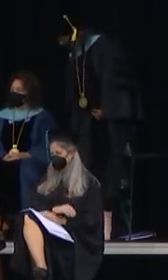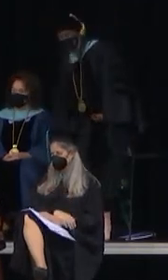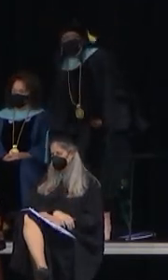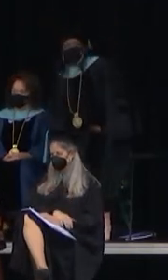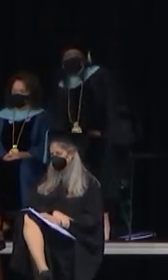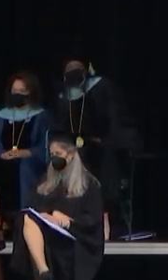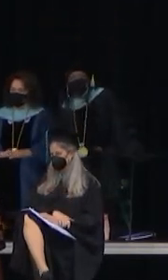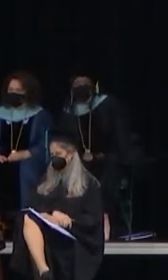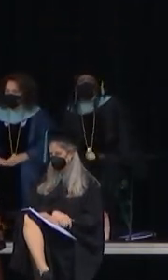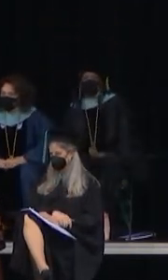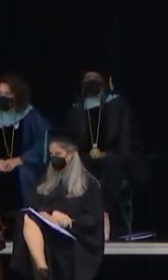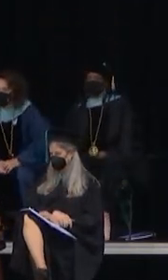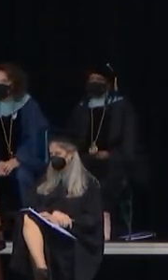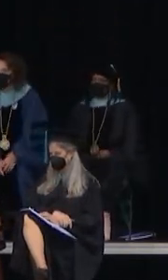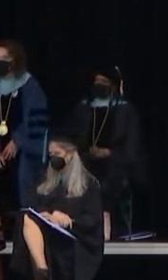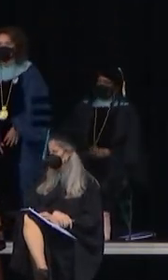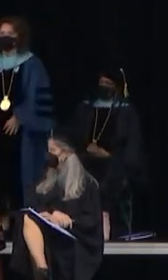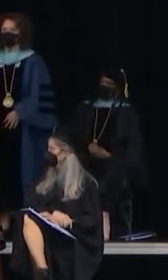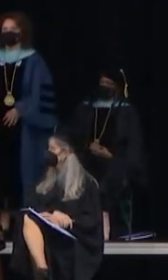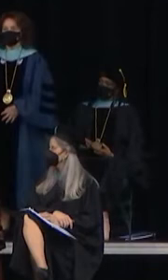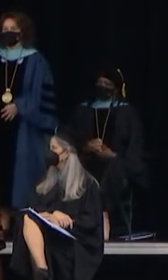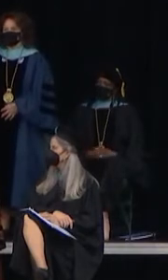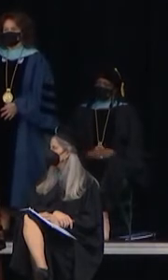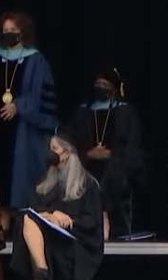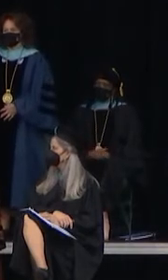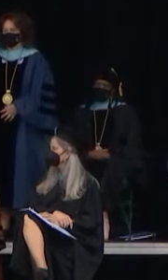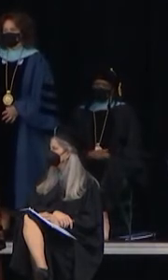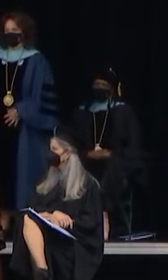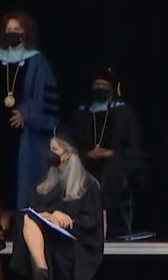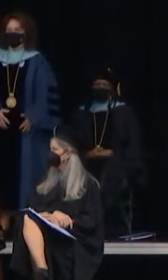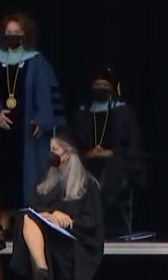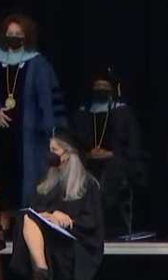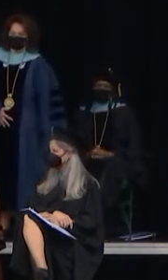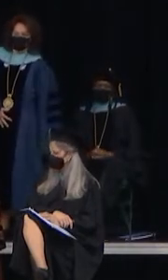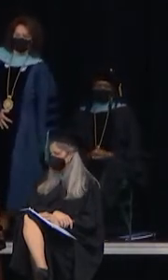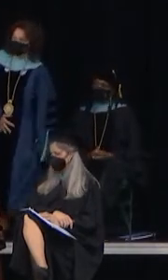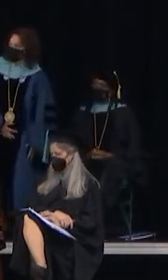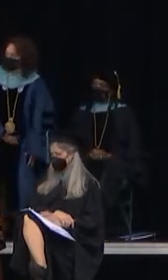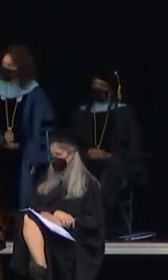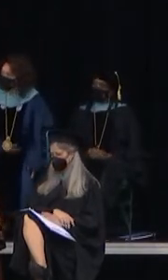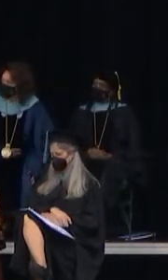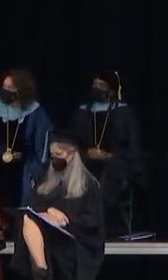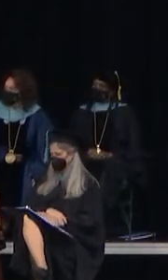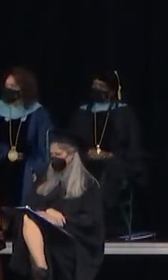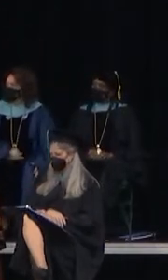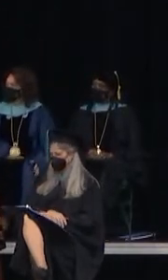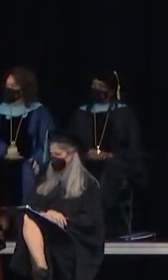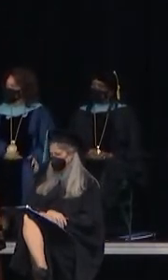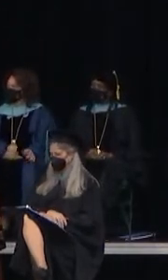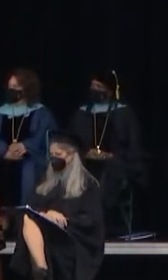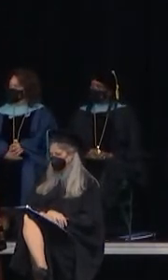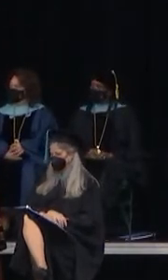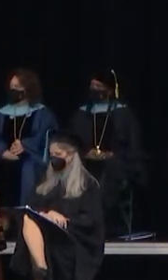Dr. Barbara Mink, Trustee. (audience applauding) Other platform guests include